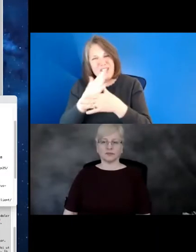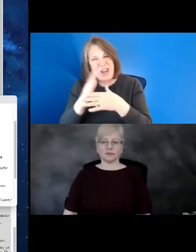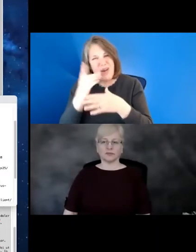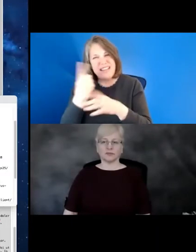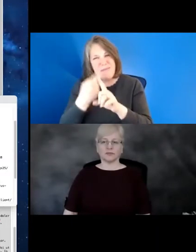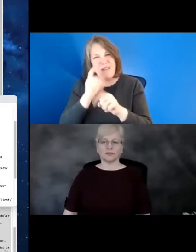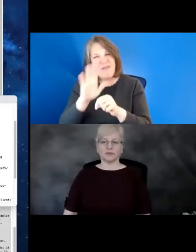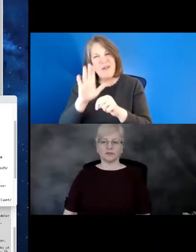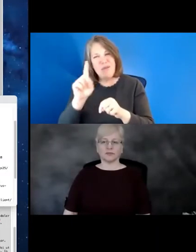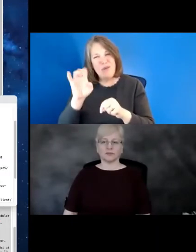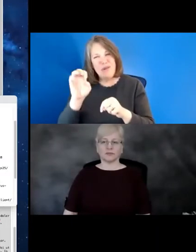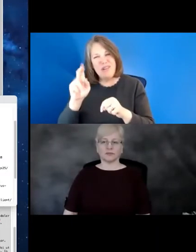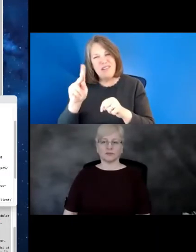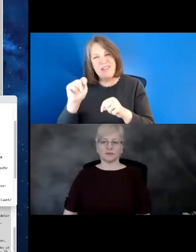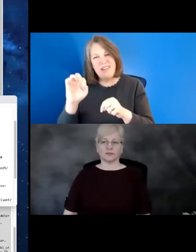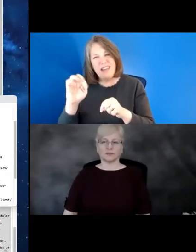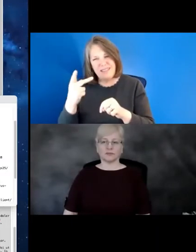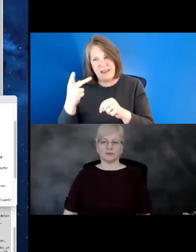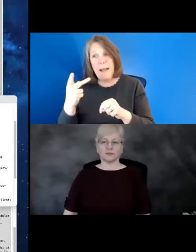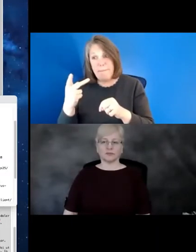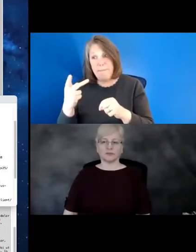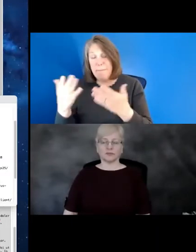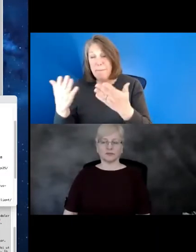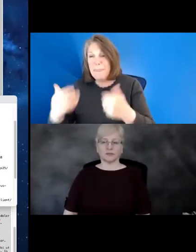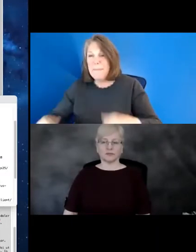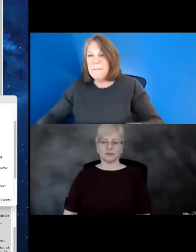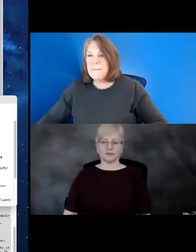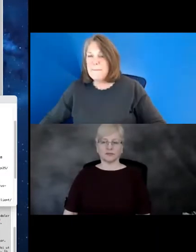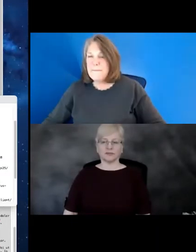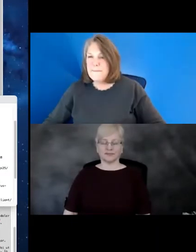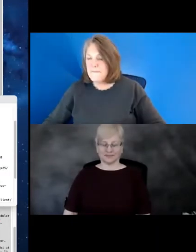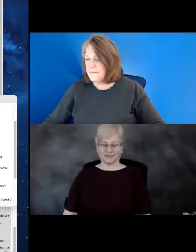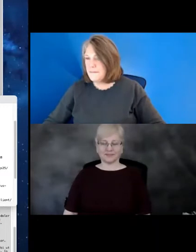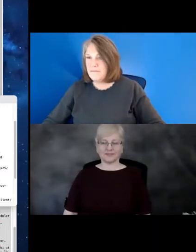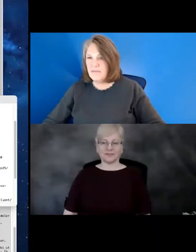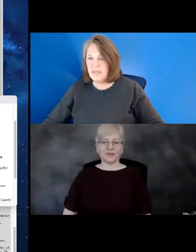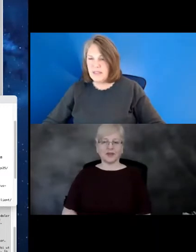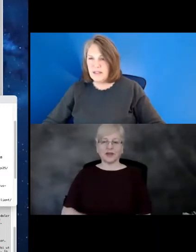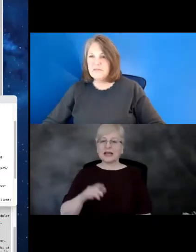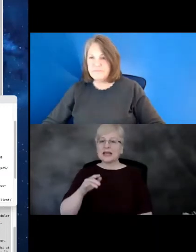17:22:58 'S as simple and something you will want to be doing before you begin